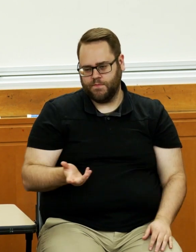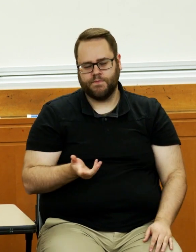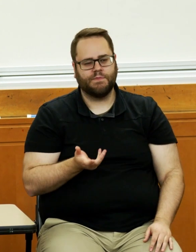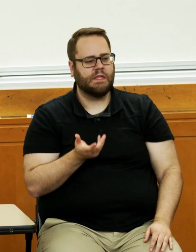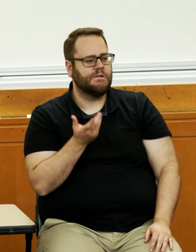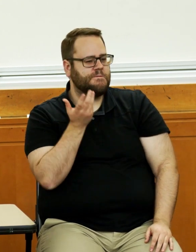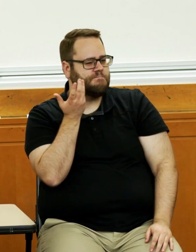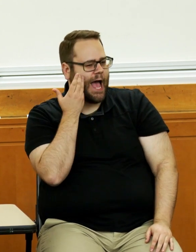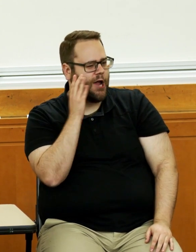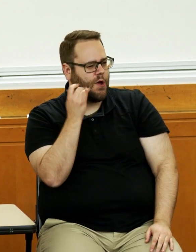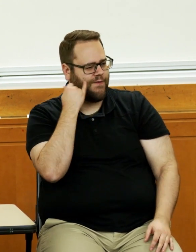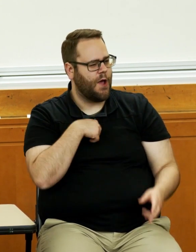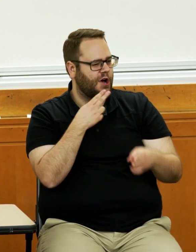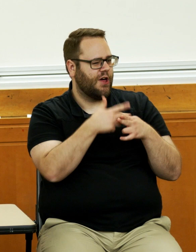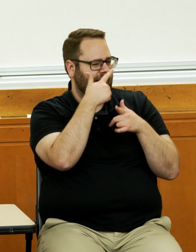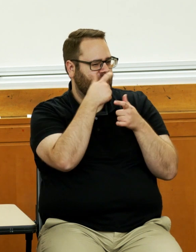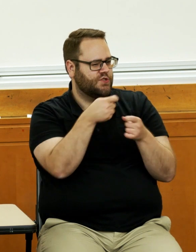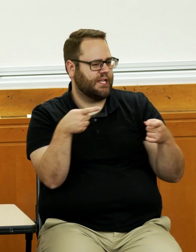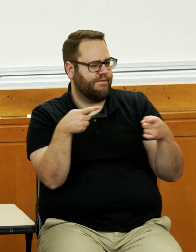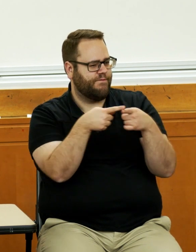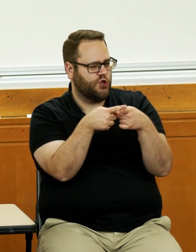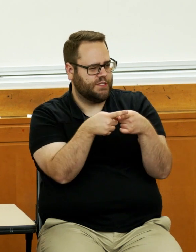I don't know if I would call it interest convergence, as like